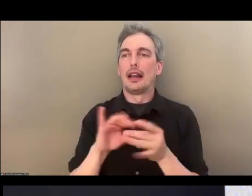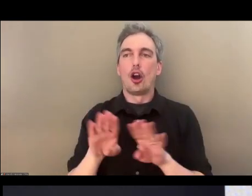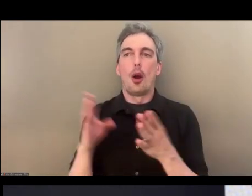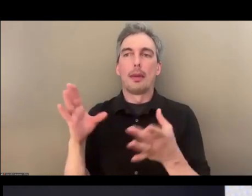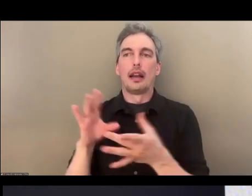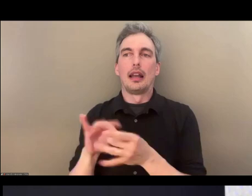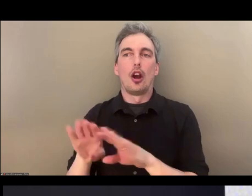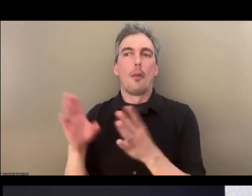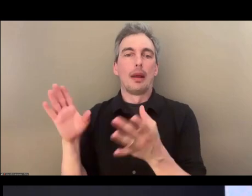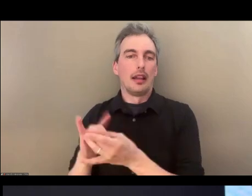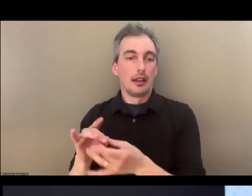the rotor with the voiceover tool, they're